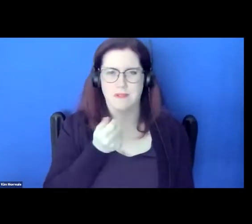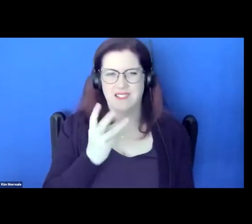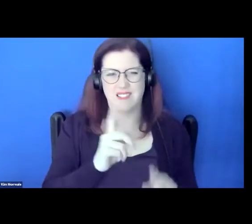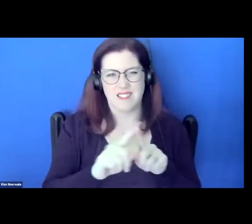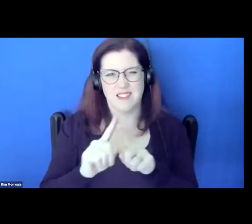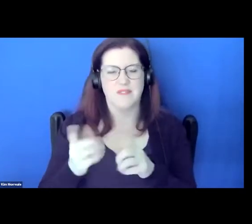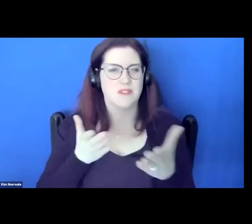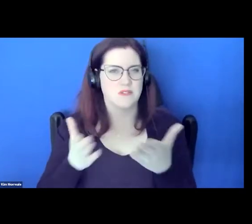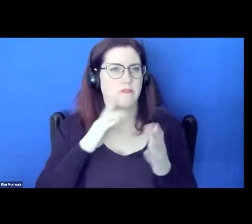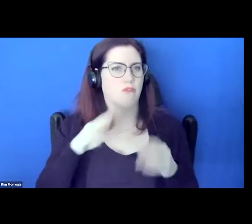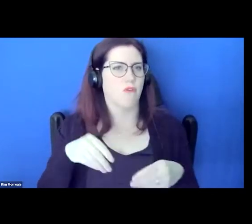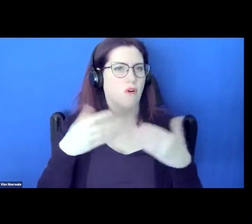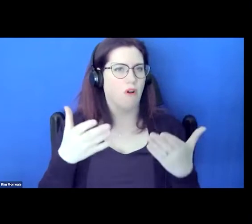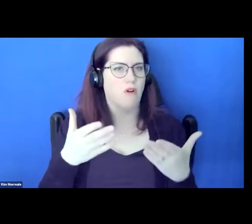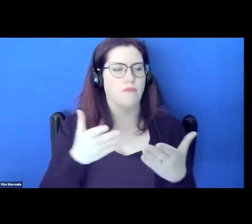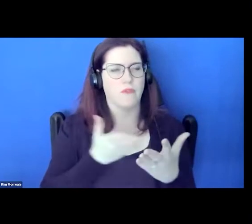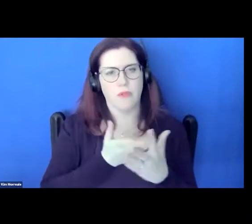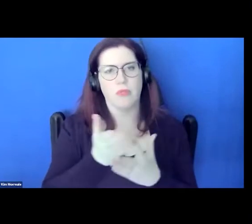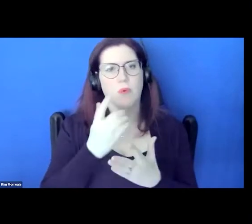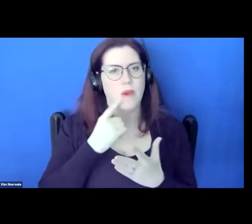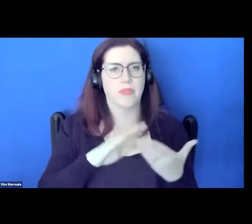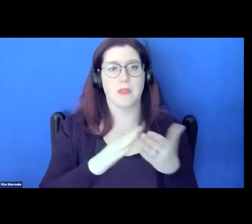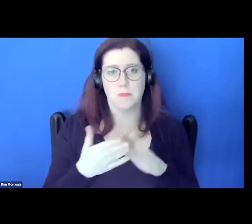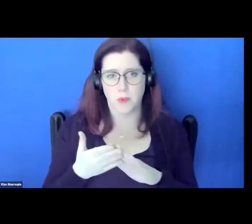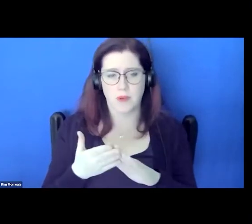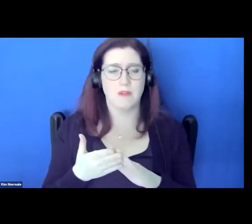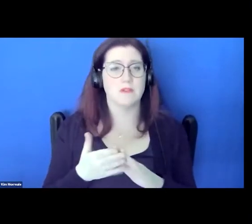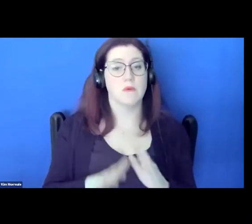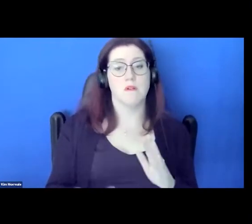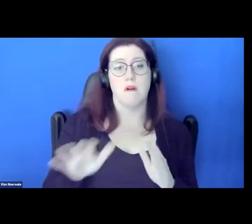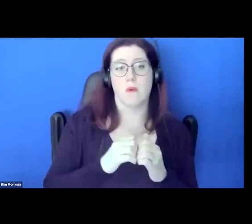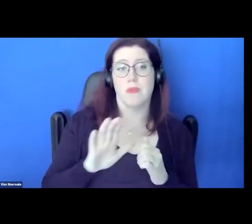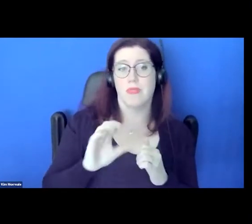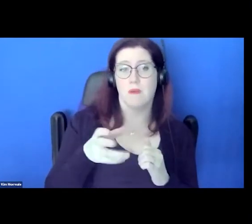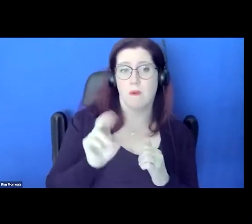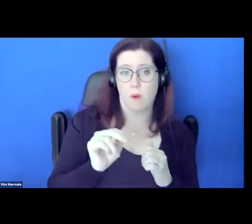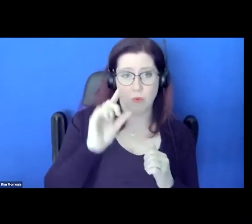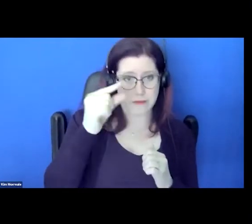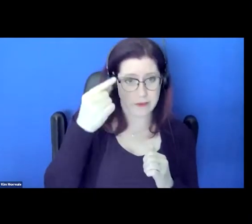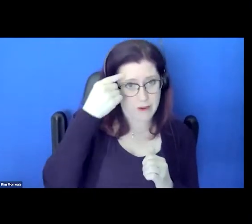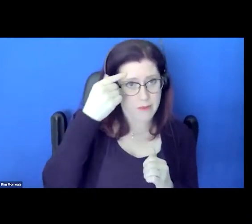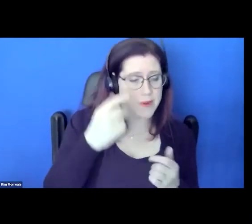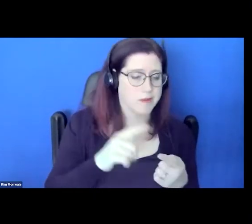that are being offered throughout the community. So along with their own government, you're gonna see the hospitals and clinics,